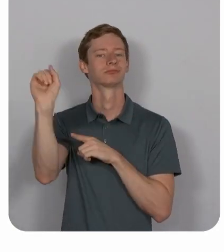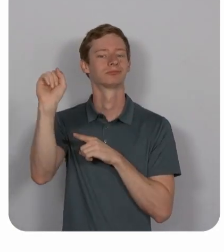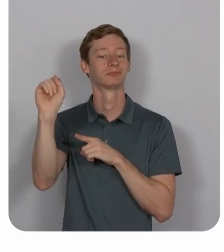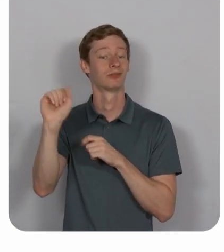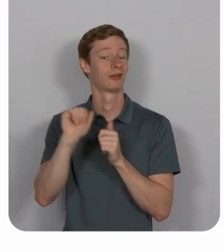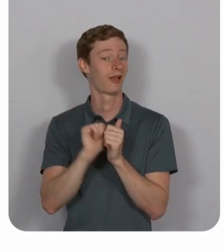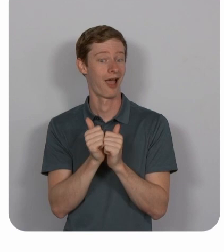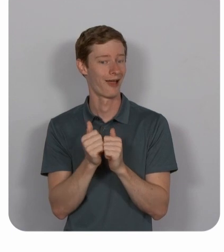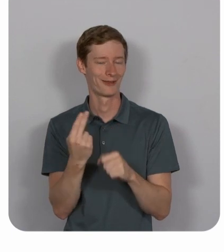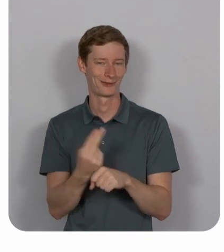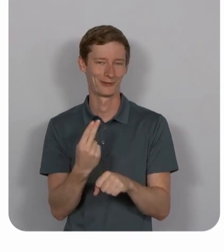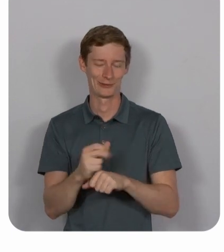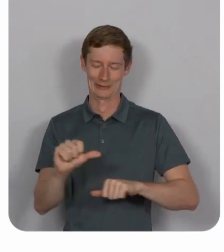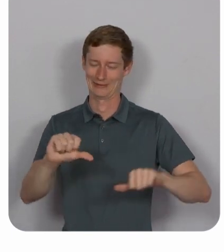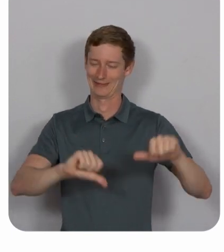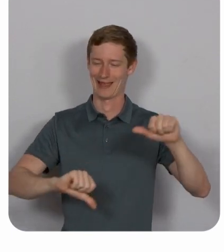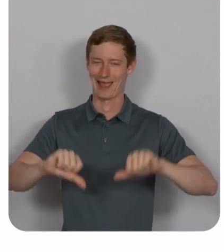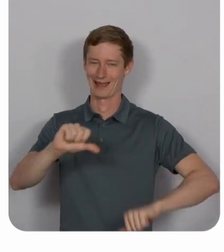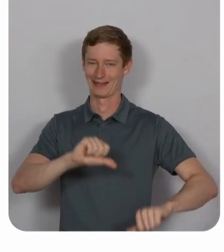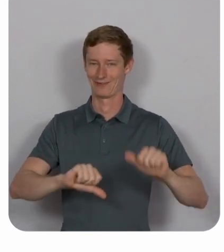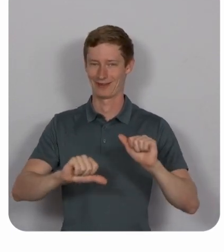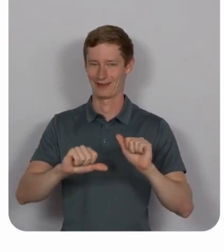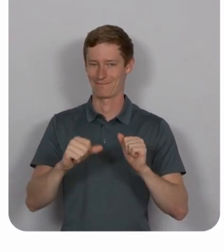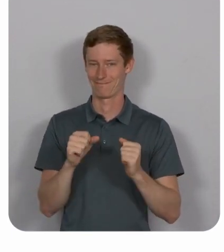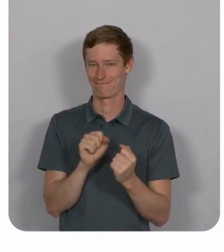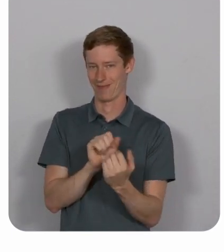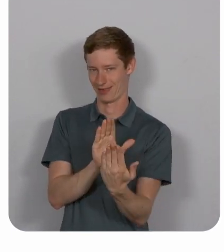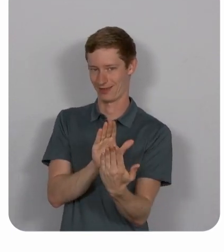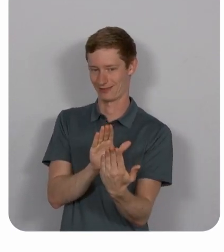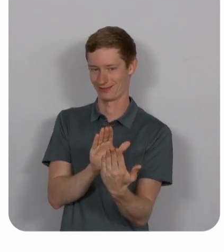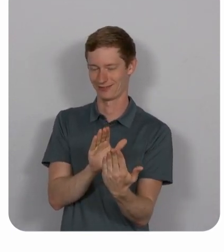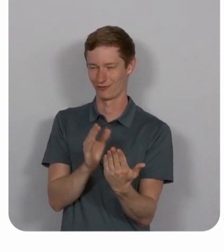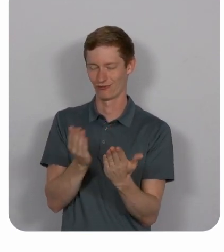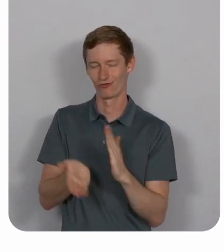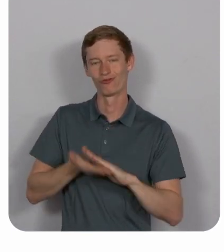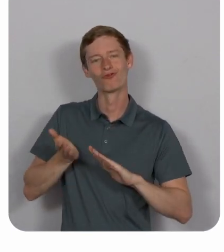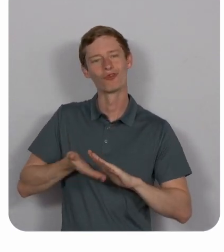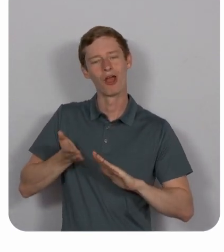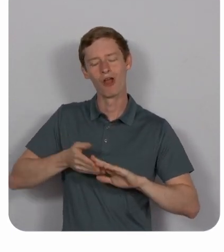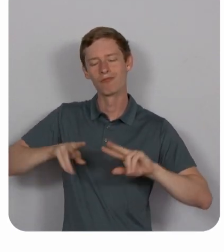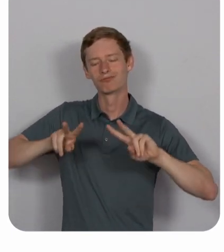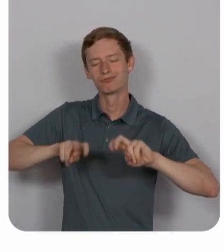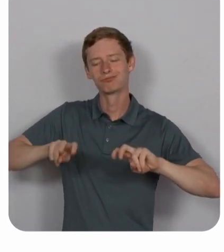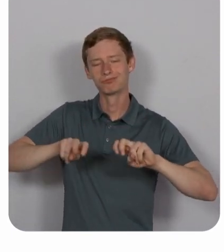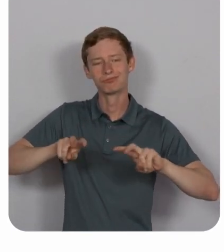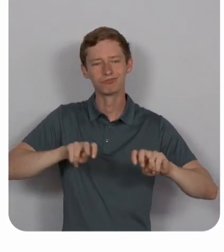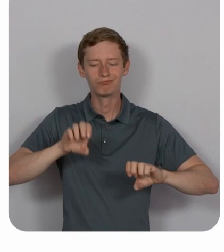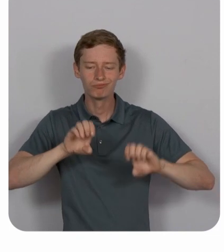For that, we ran through the good old scientific method and created a number of experiments to understand how parameters and curriculum would make